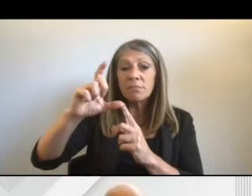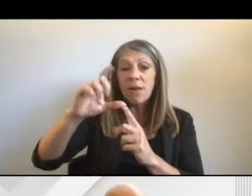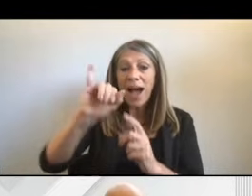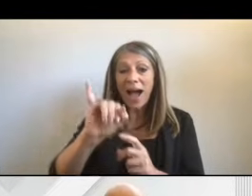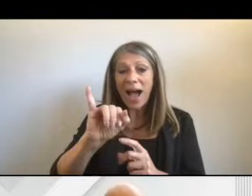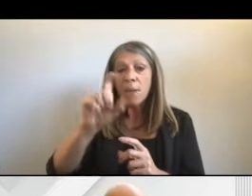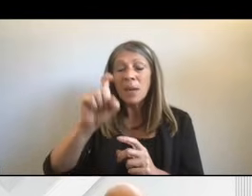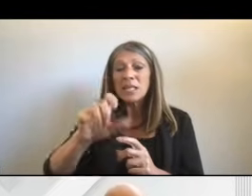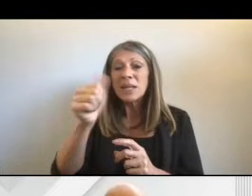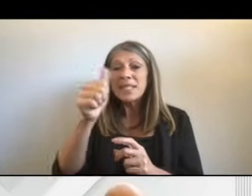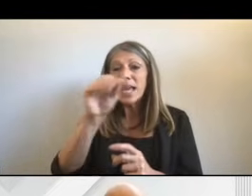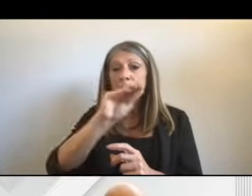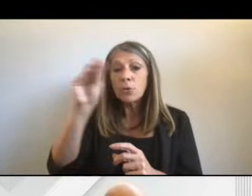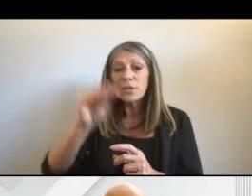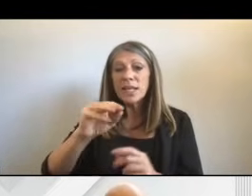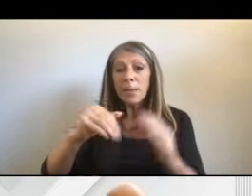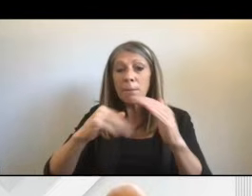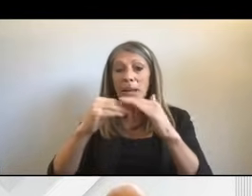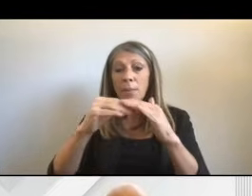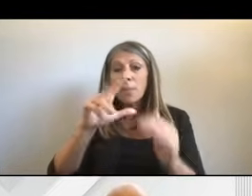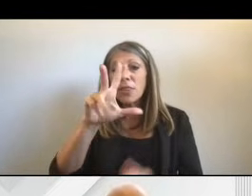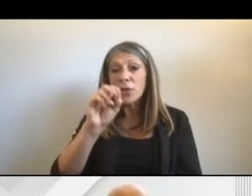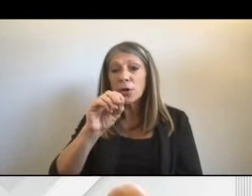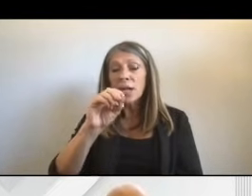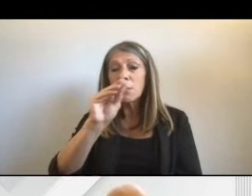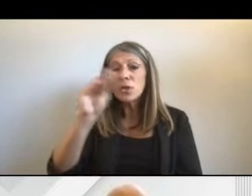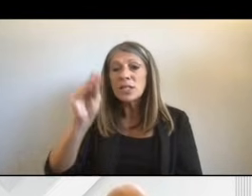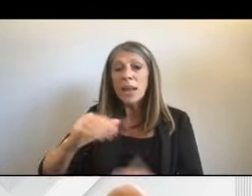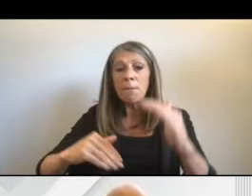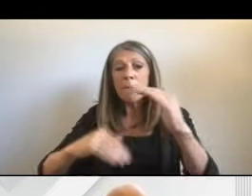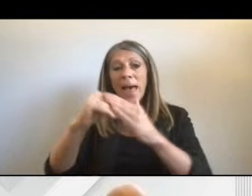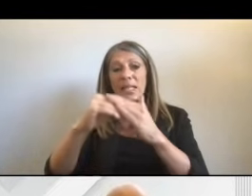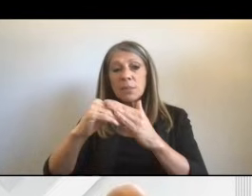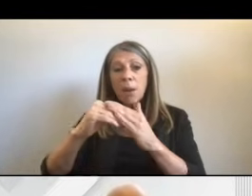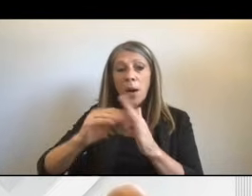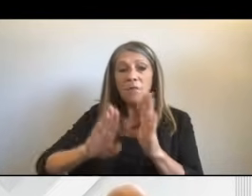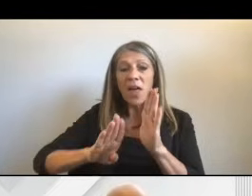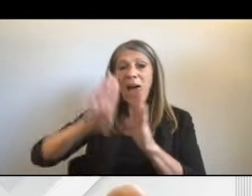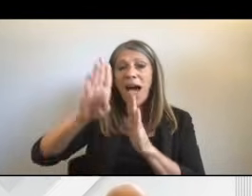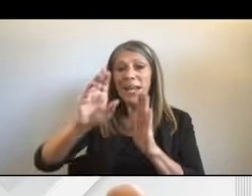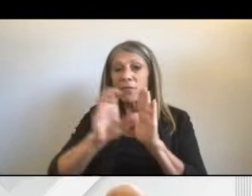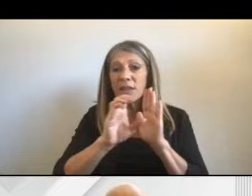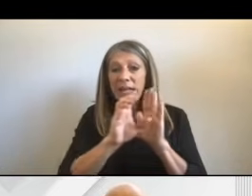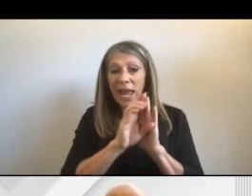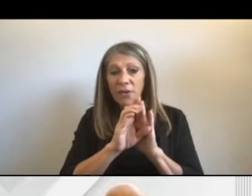10 percent minimum and 30 percent maximum of the height of the character - that's the stroke thickness.